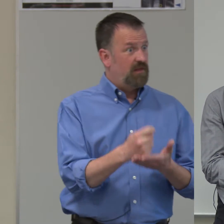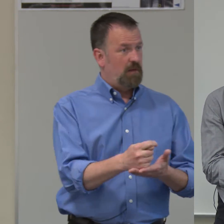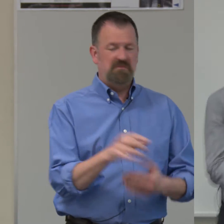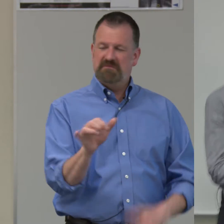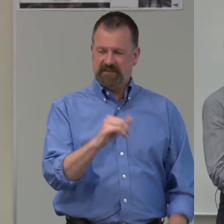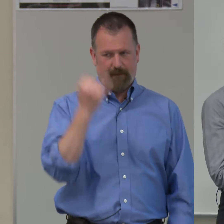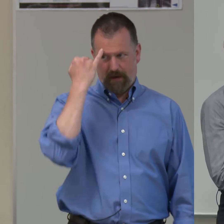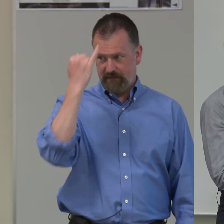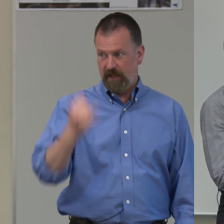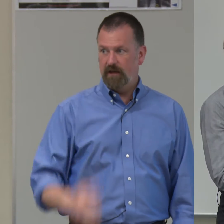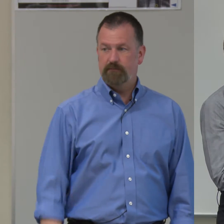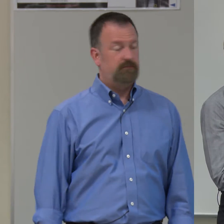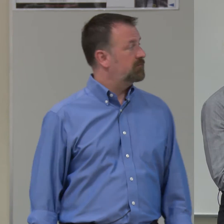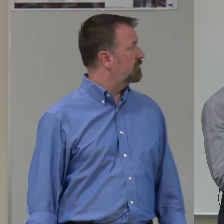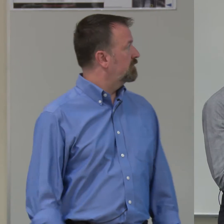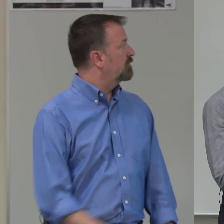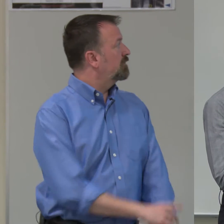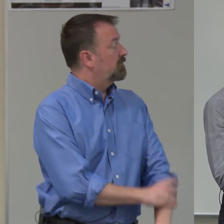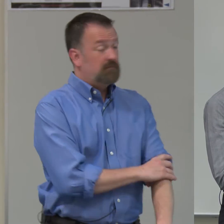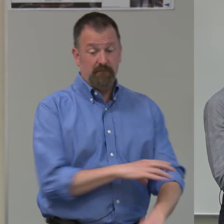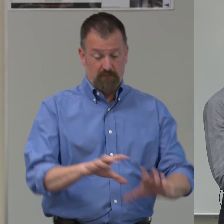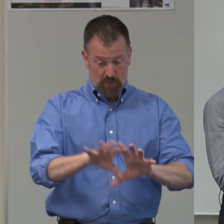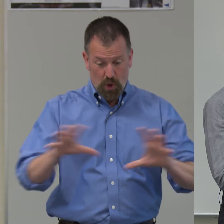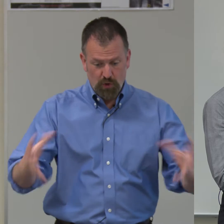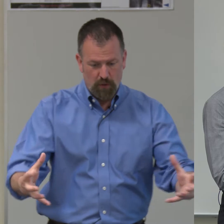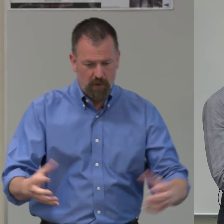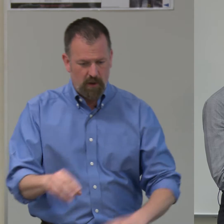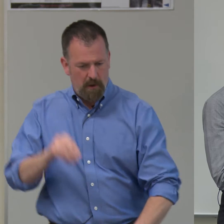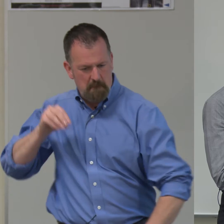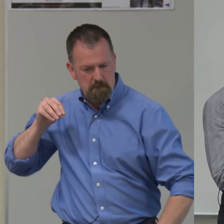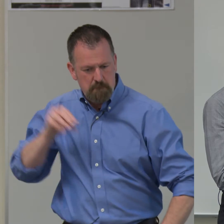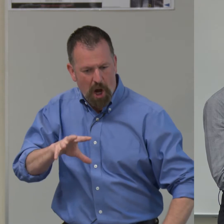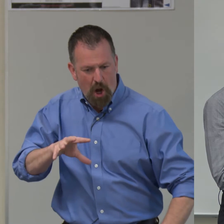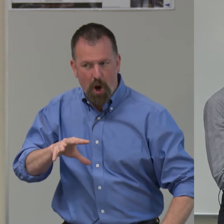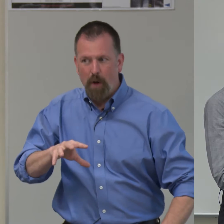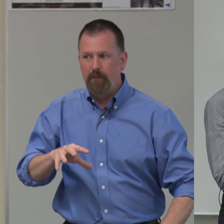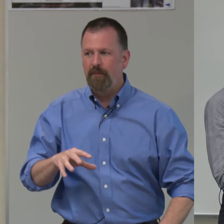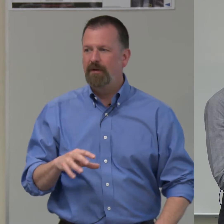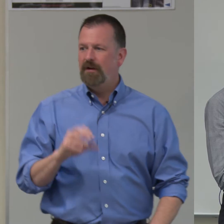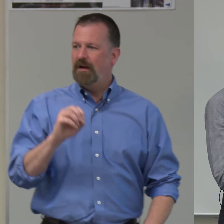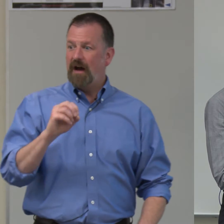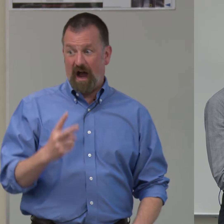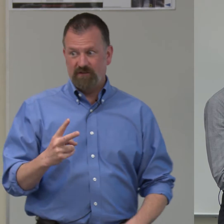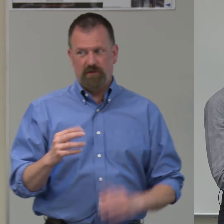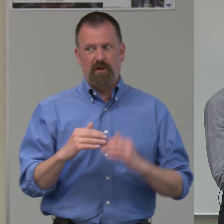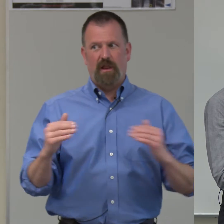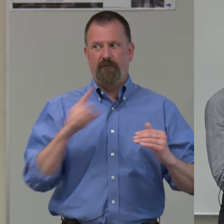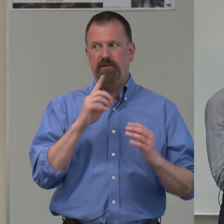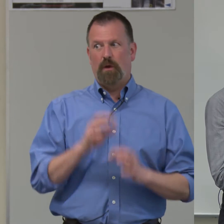so even though you irradiate the whole tumor, the levels of oxygen are very important